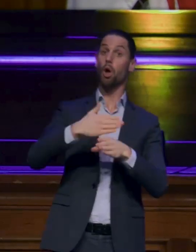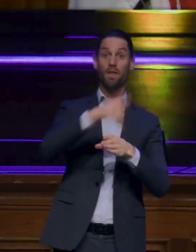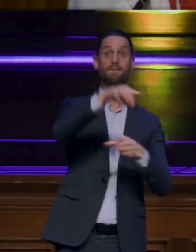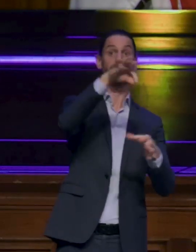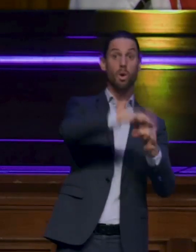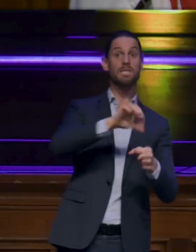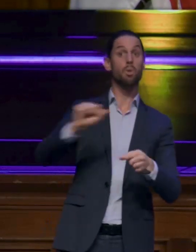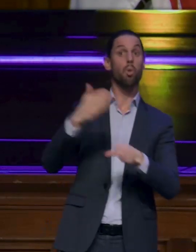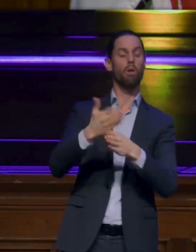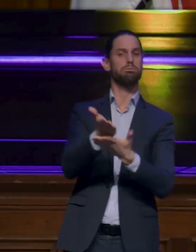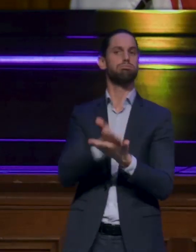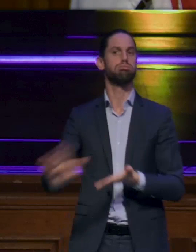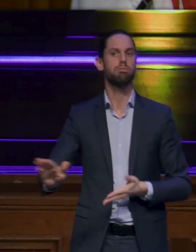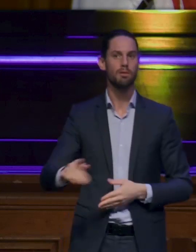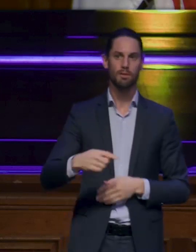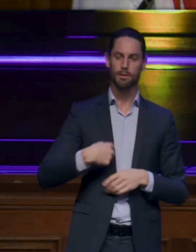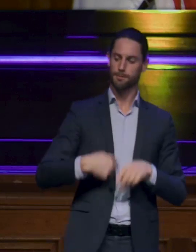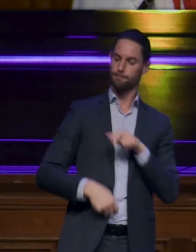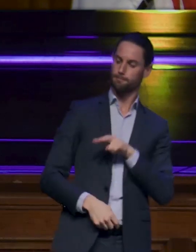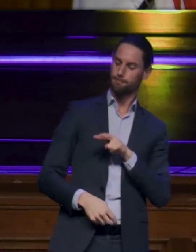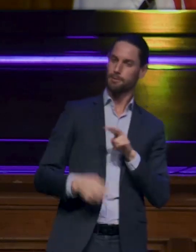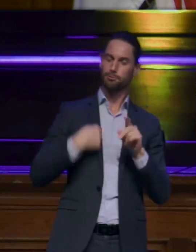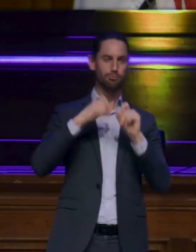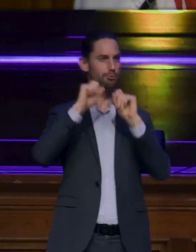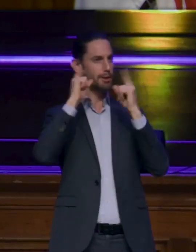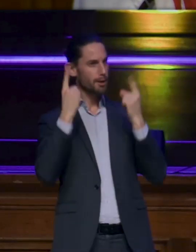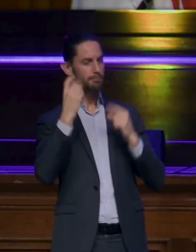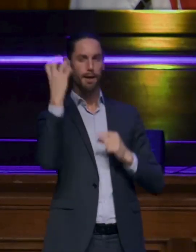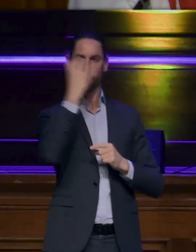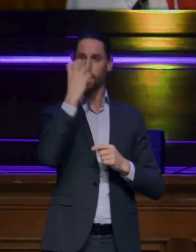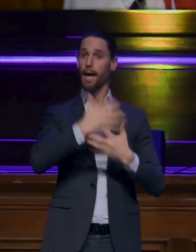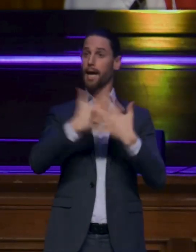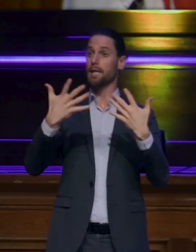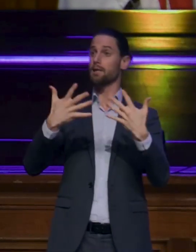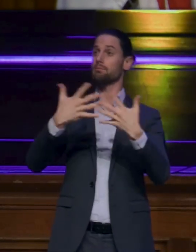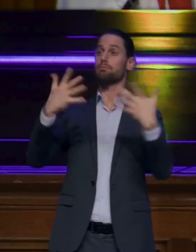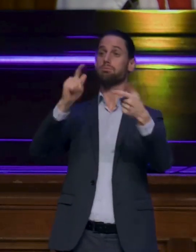probably some of those experiences made me realise that transformation for it to